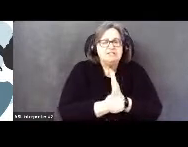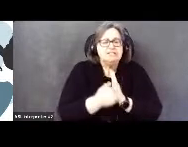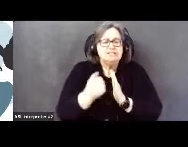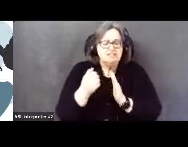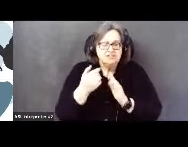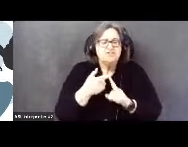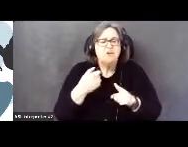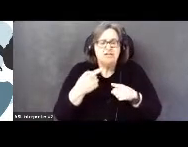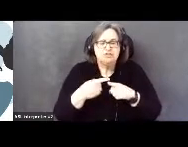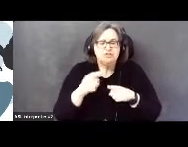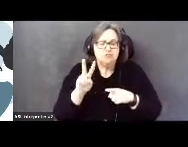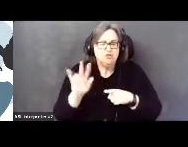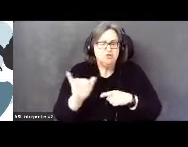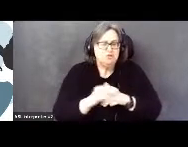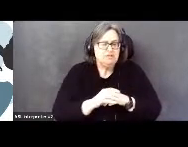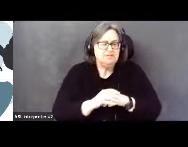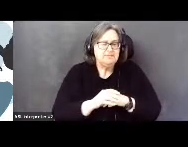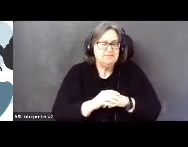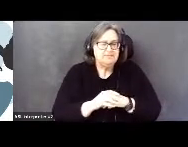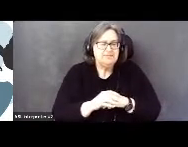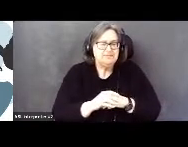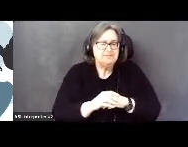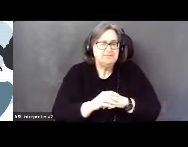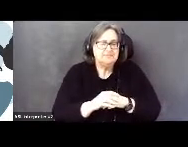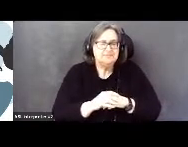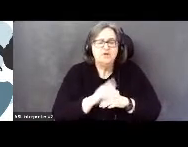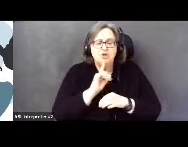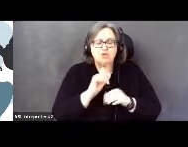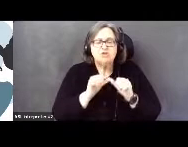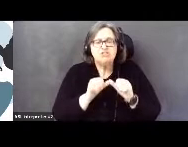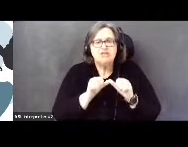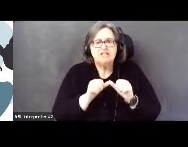two. And there's an ongoing need. There's